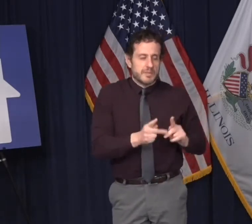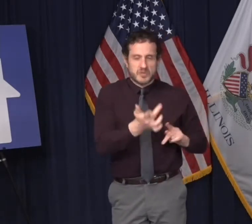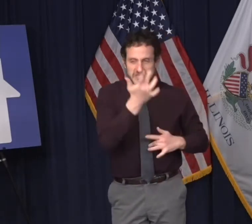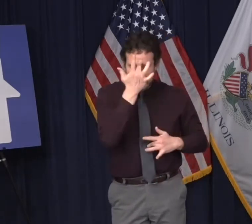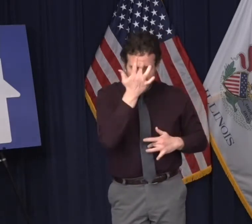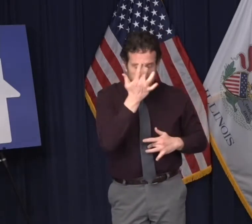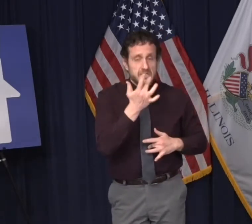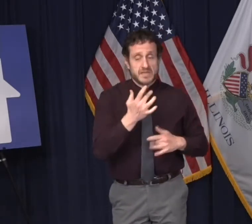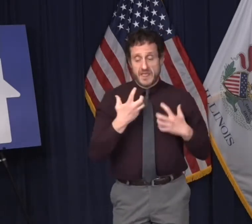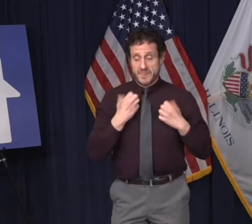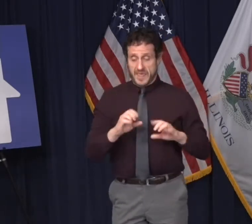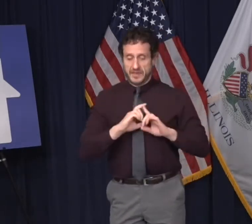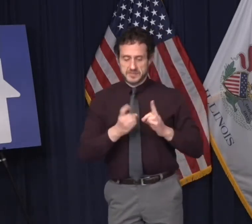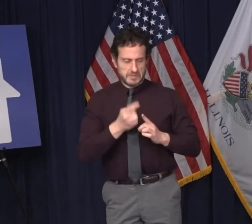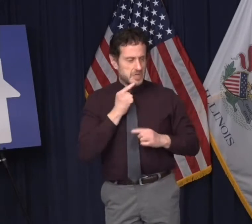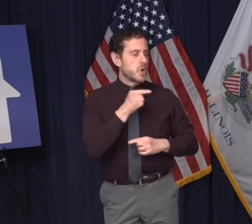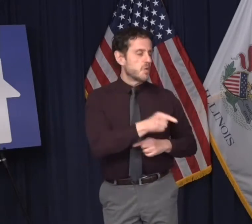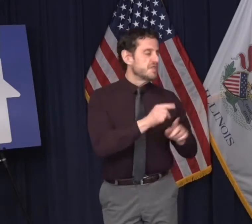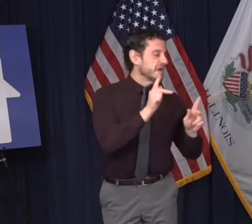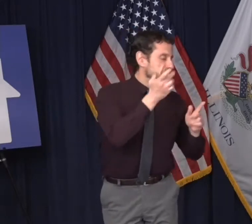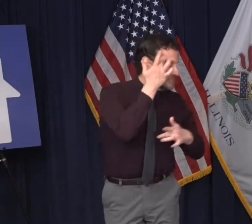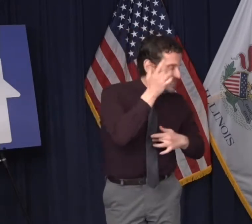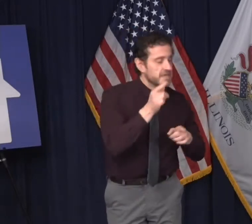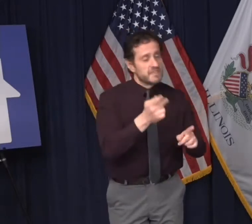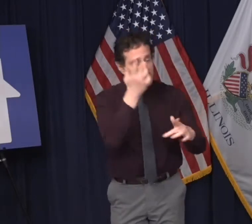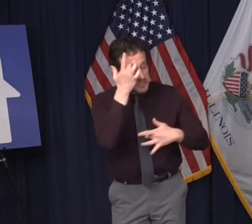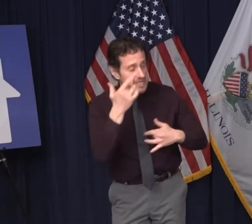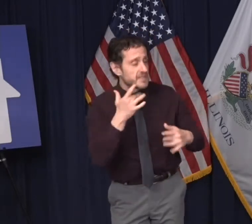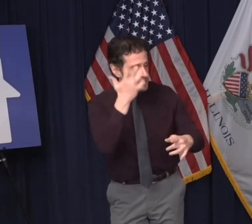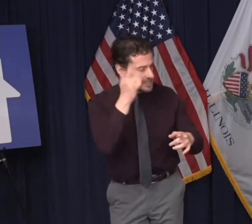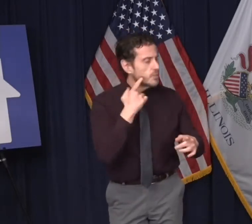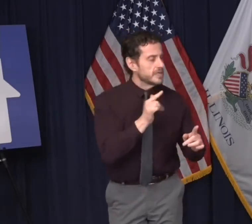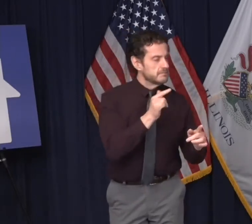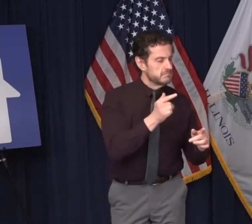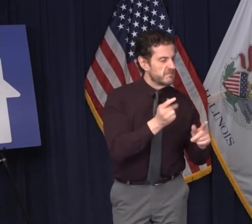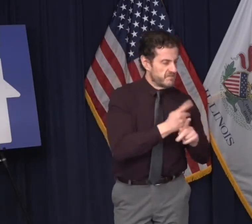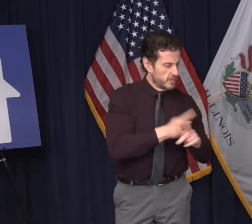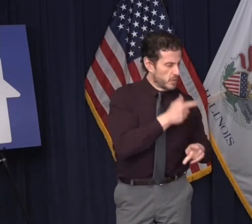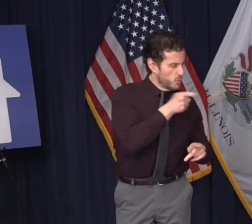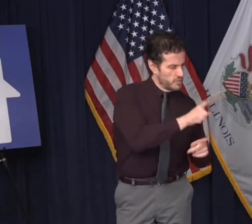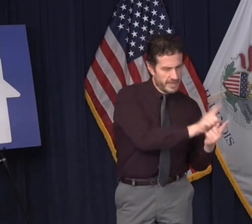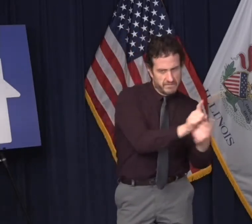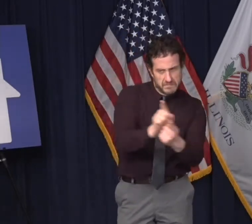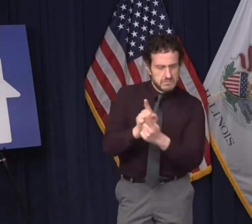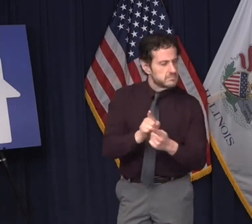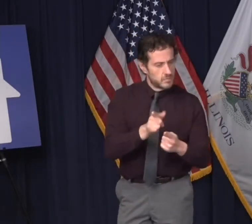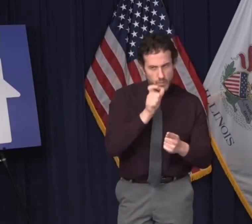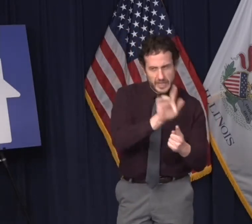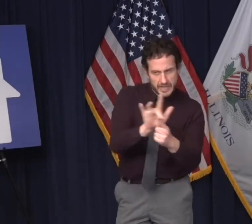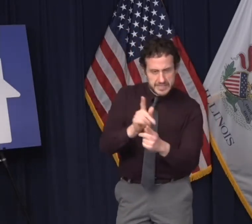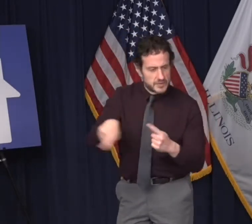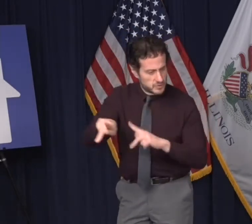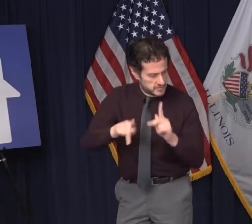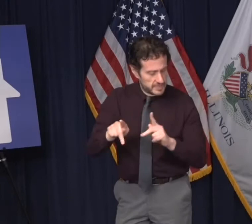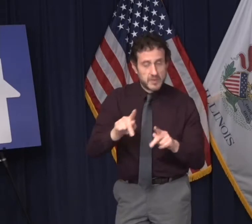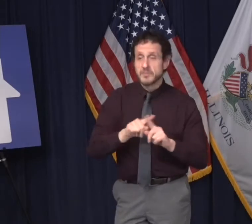MANAGEABLE NUMBER OF CASES AND CONTACTS THAT COUNTY HEALTH DEPARTMENT'S EXISTING STAFFS COULD HANDLE.